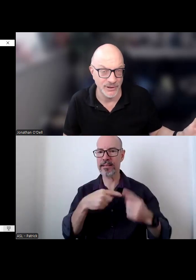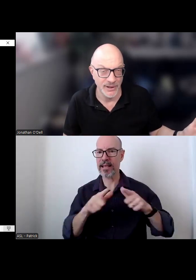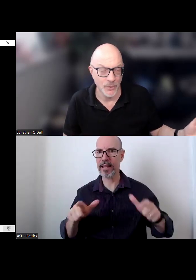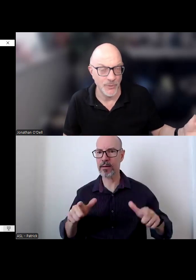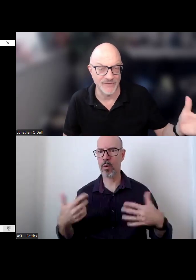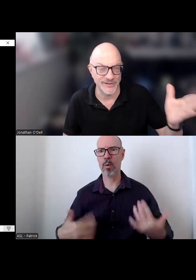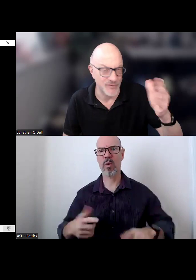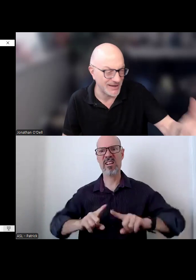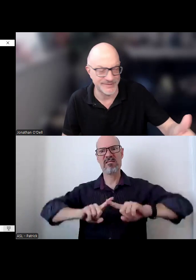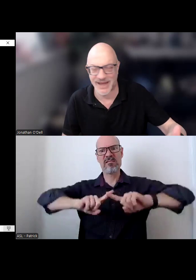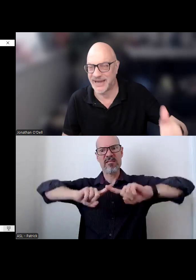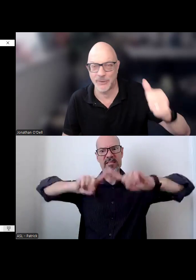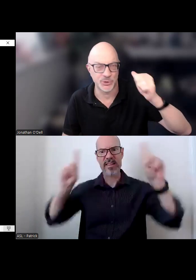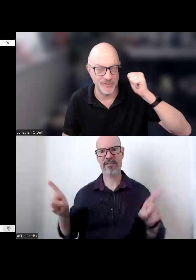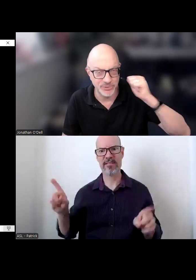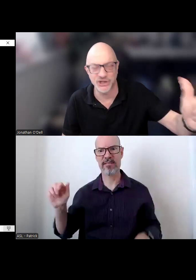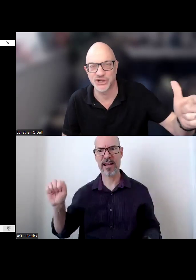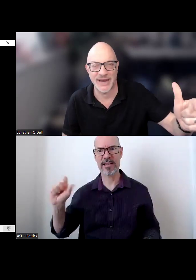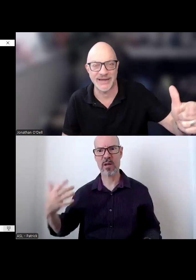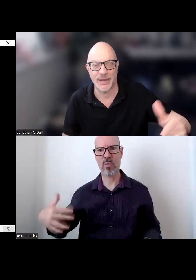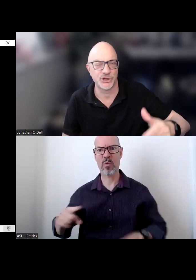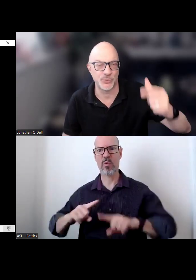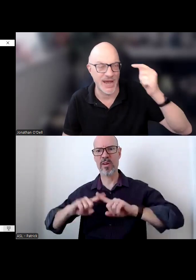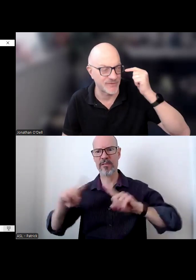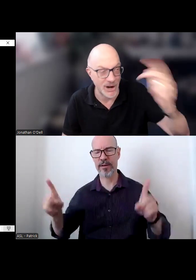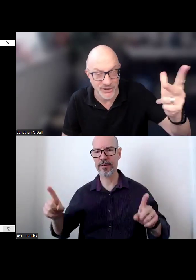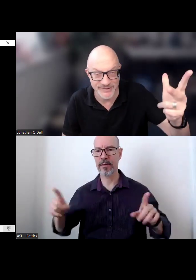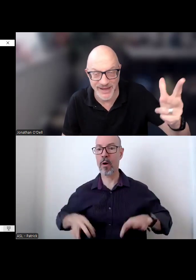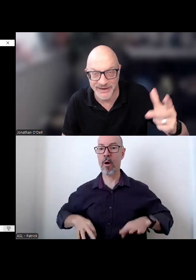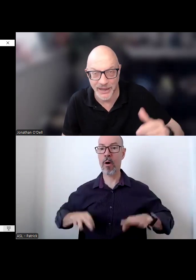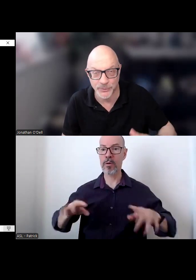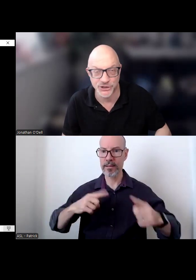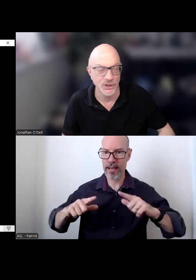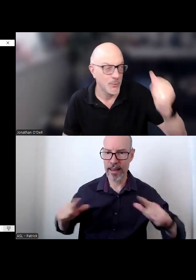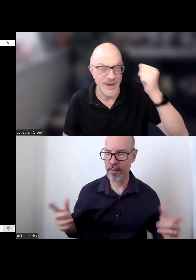from American Sign Language, for We have Australian Sign Language, we have British Sign